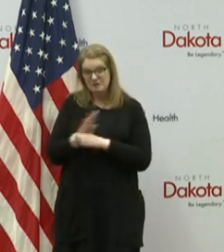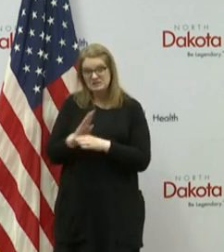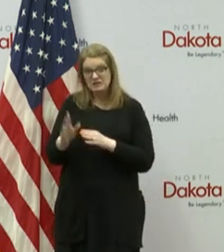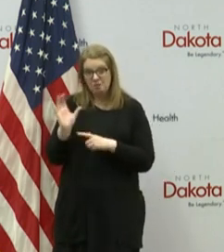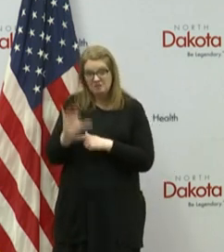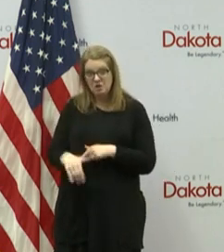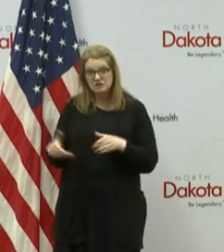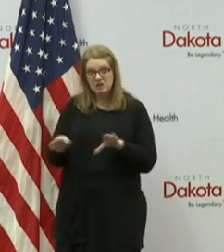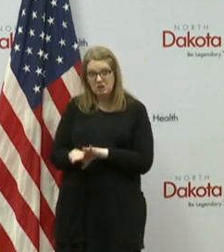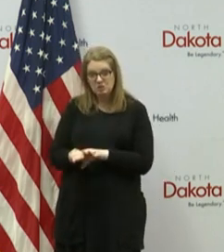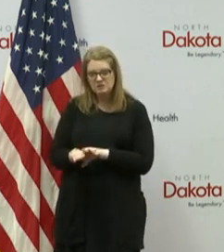THEM.